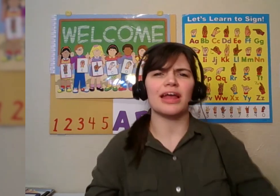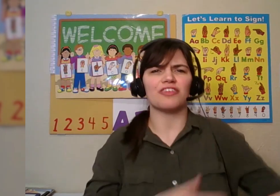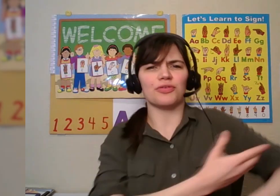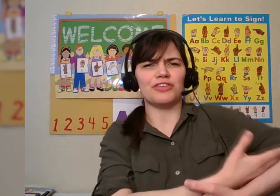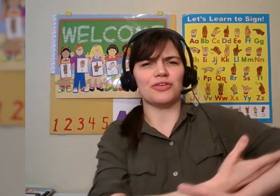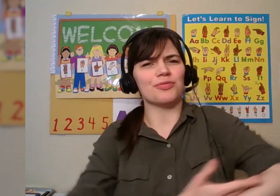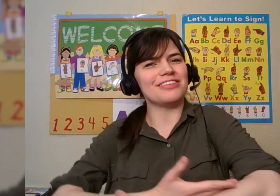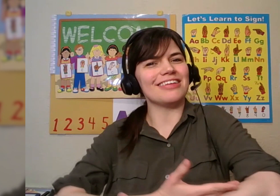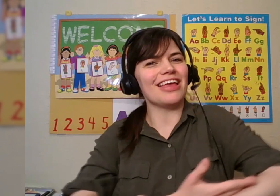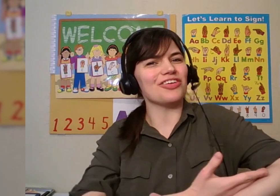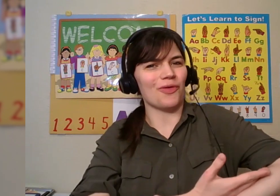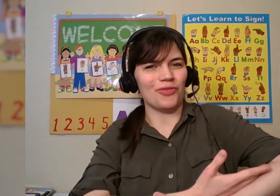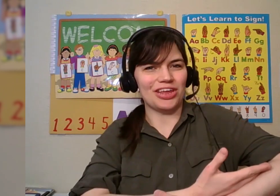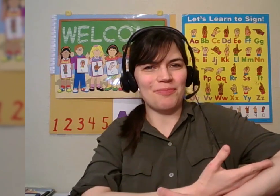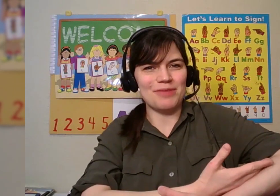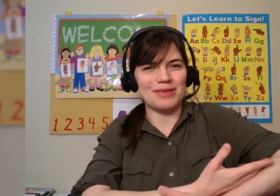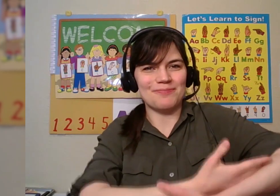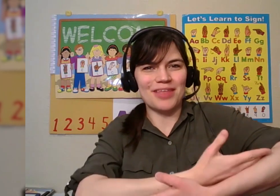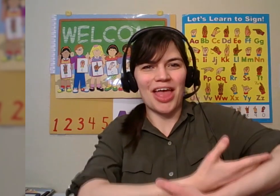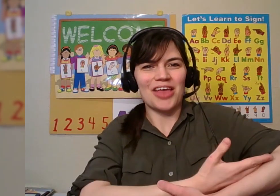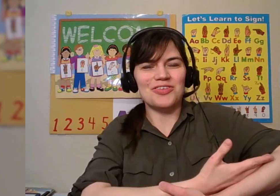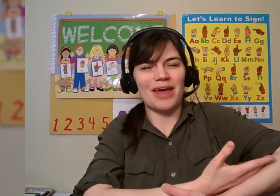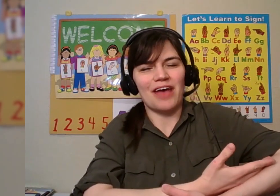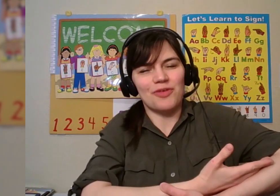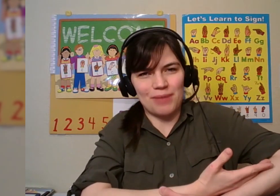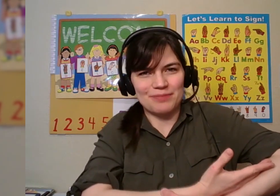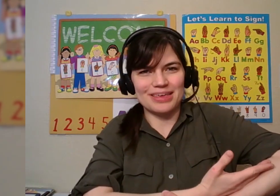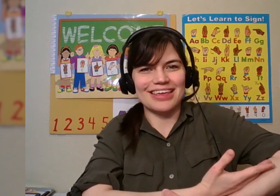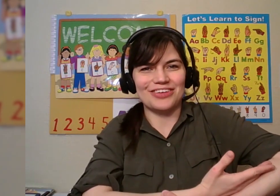naturally do: pretend like you're holding a baby. You might have a baby in your